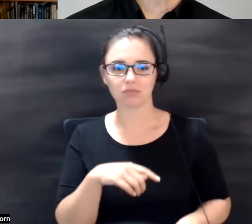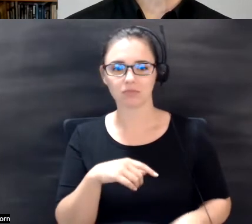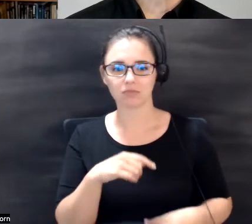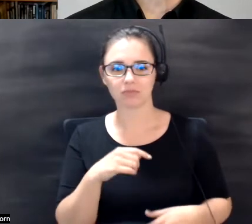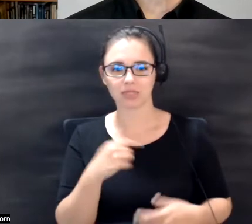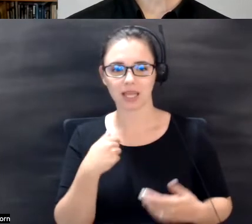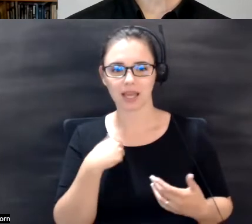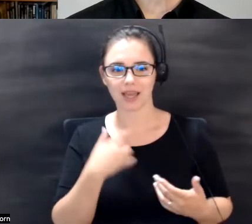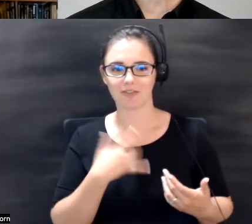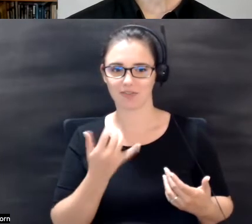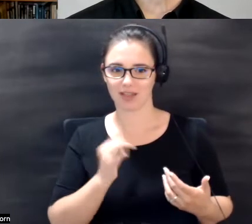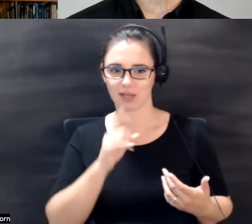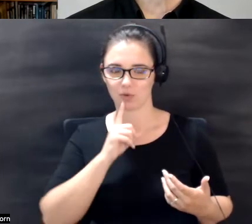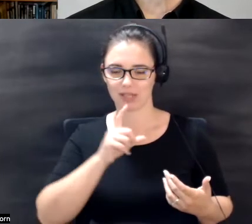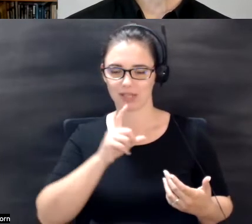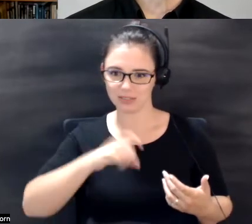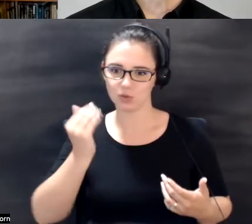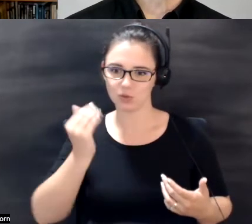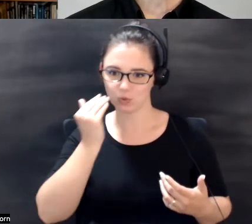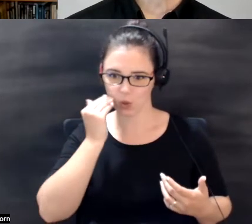I, I felt like I really needed to know that it was okay.